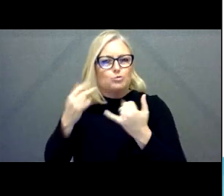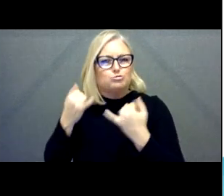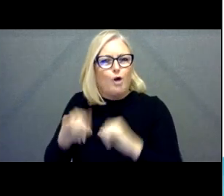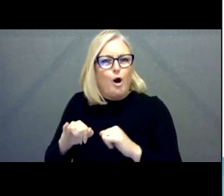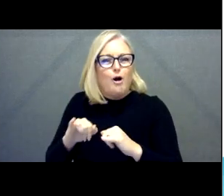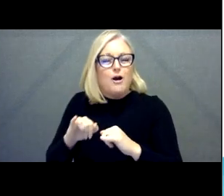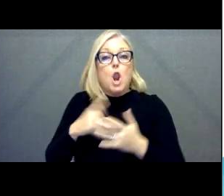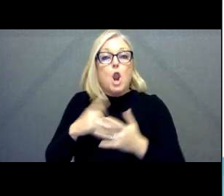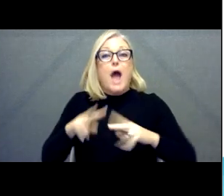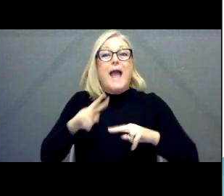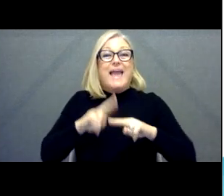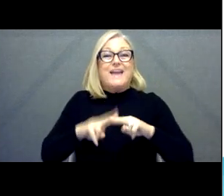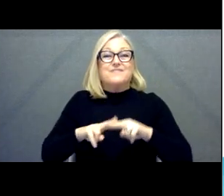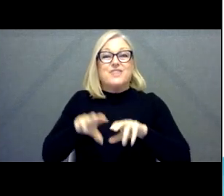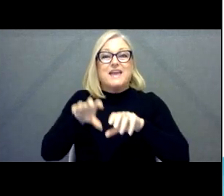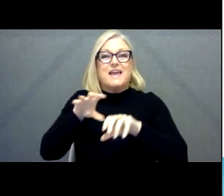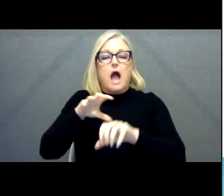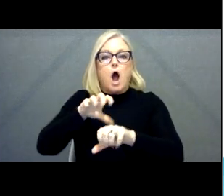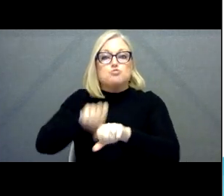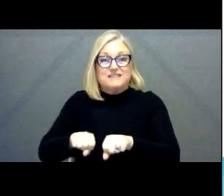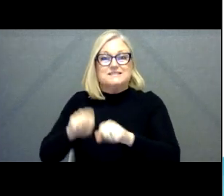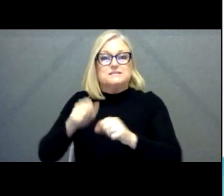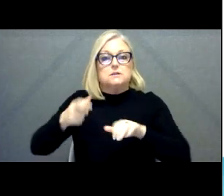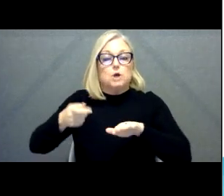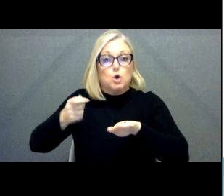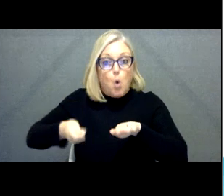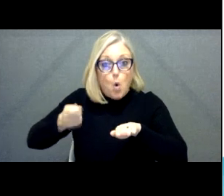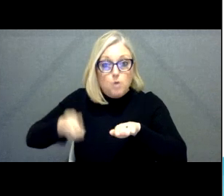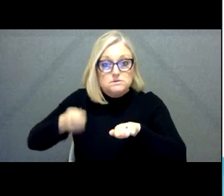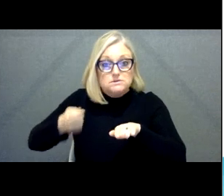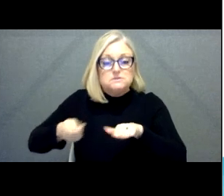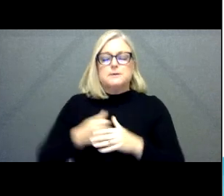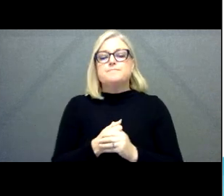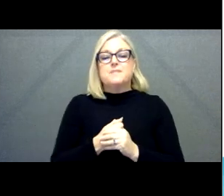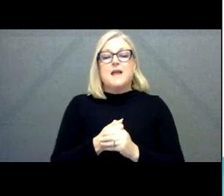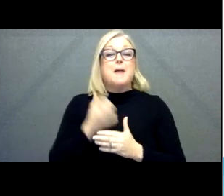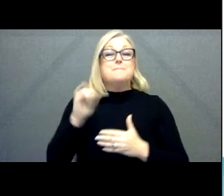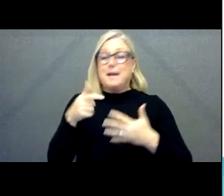a hundred matters and you might be a duty lawyer and you perhaps took all the boxes but maybe the